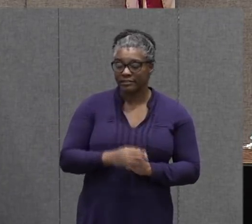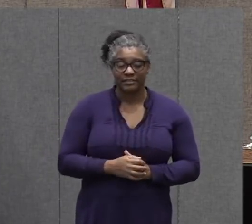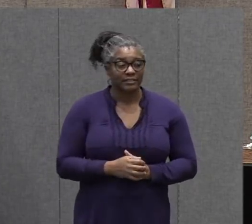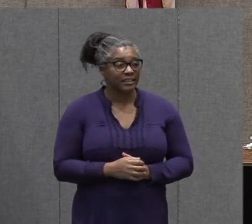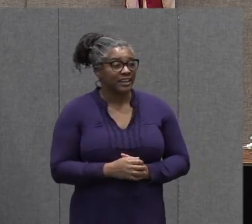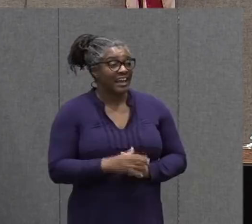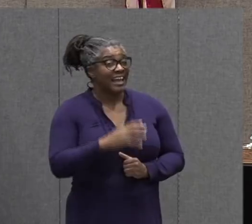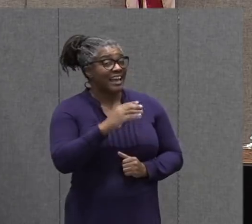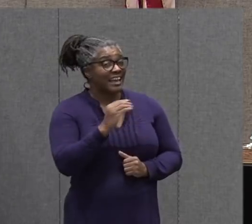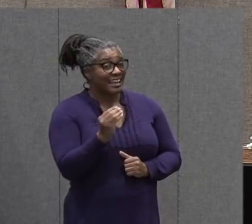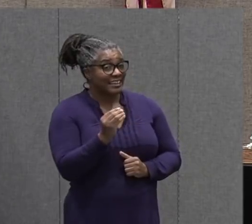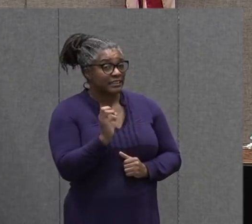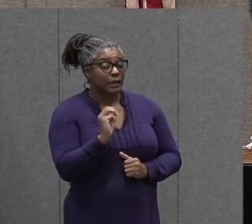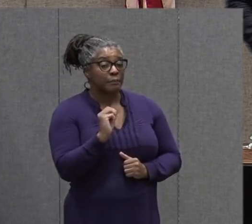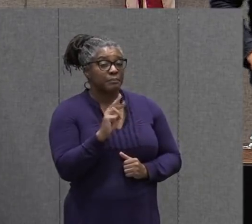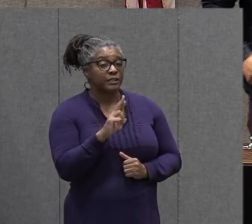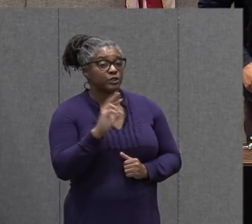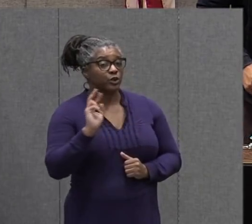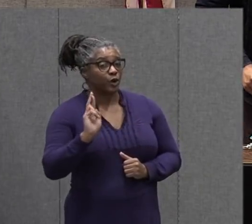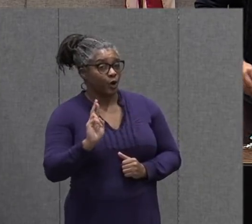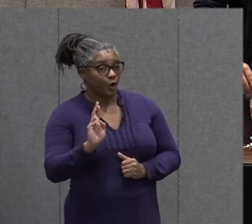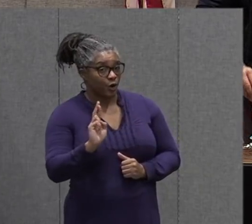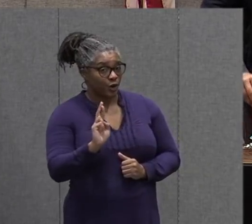was kind enough to make a one pager.